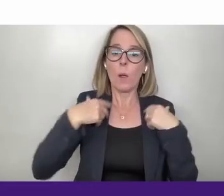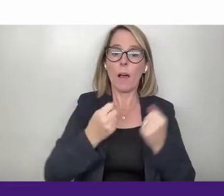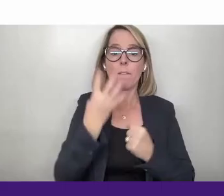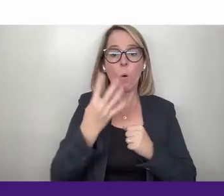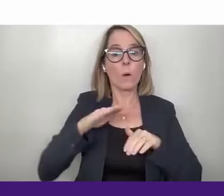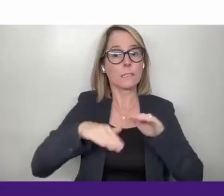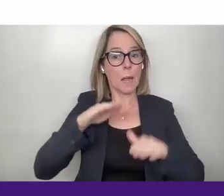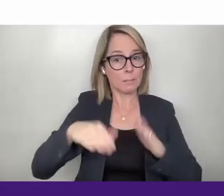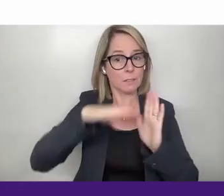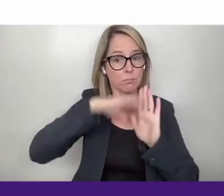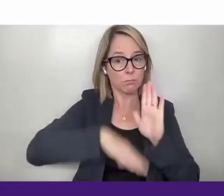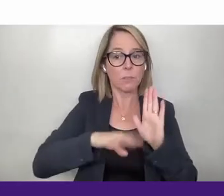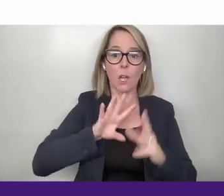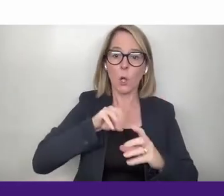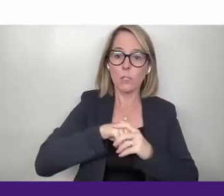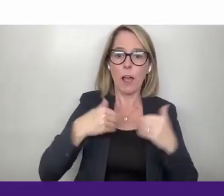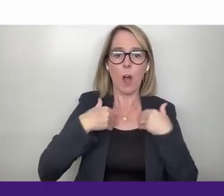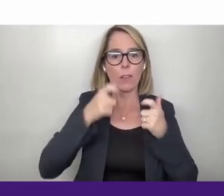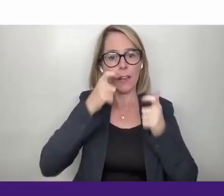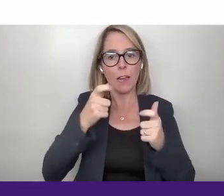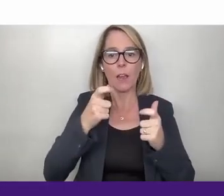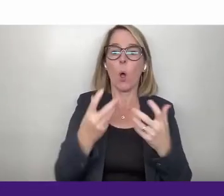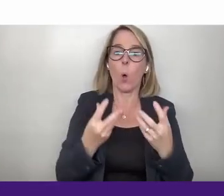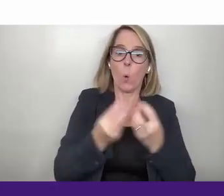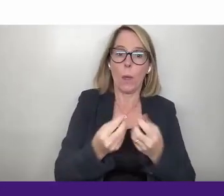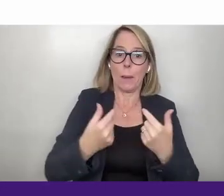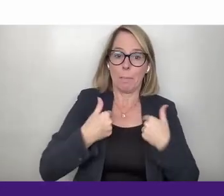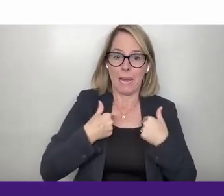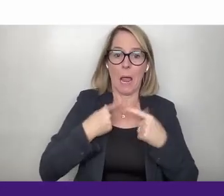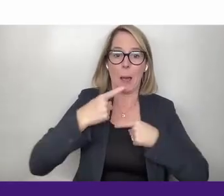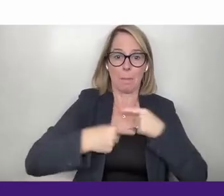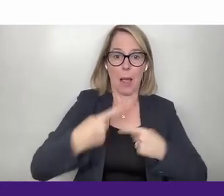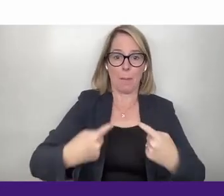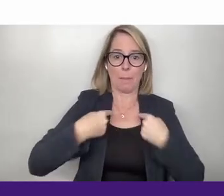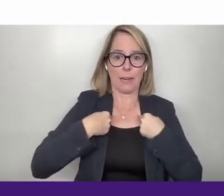fact sheets to support consumers and clinicians in providing safe and inclusive healthcare for people